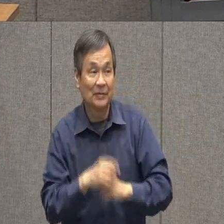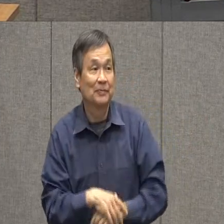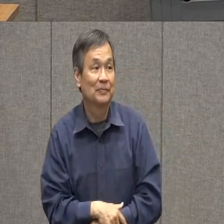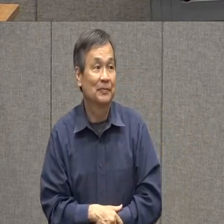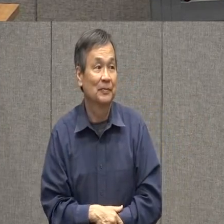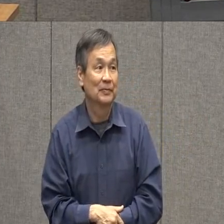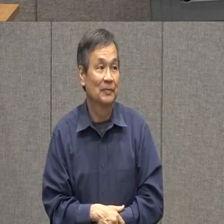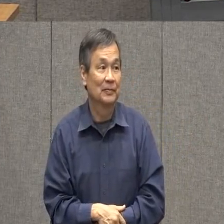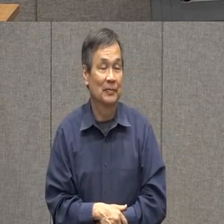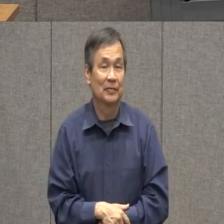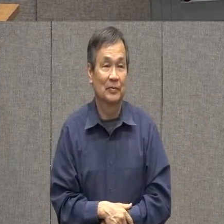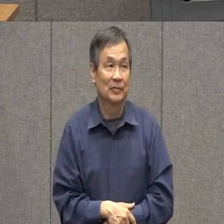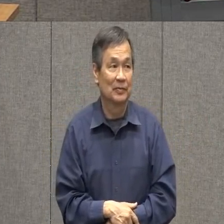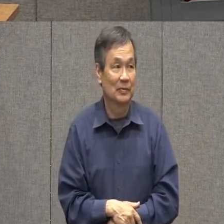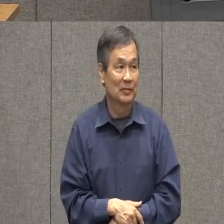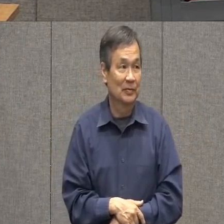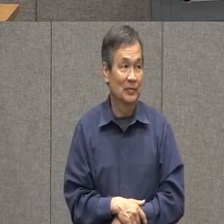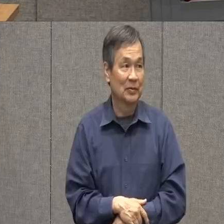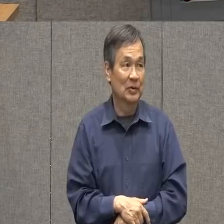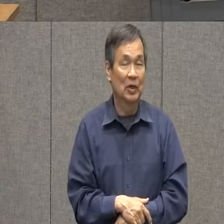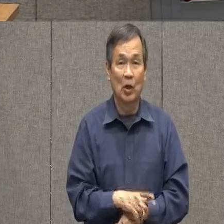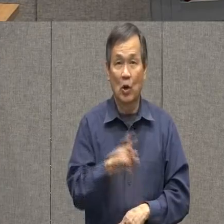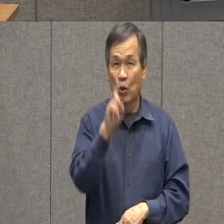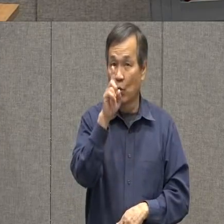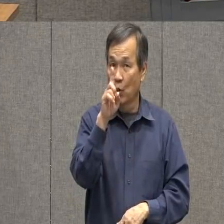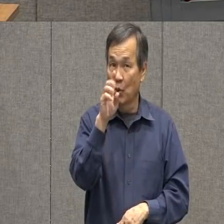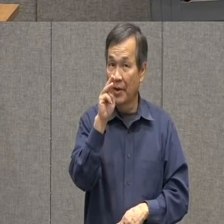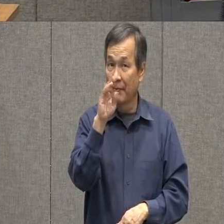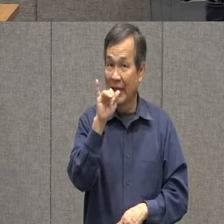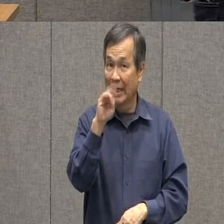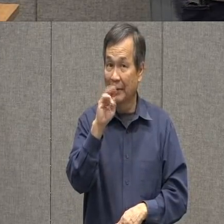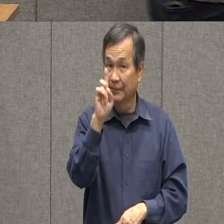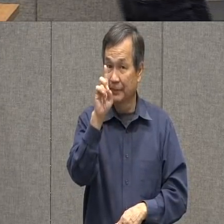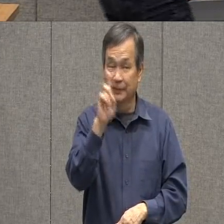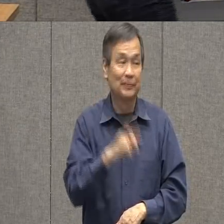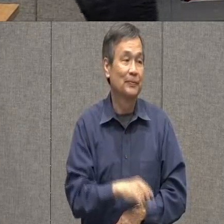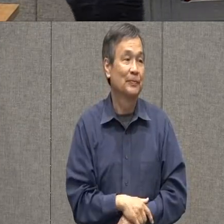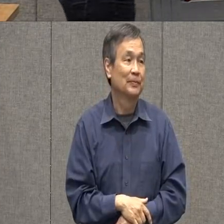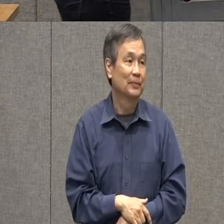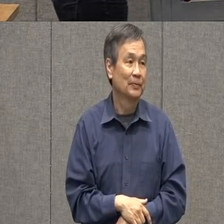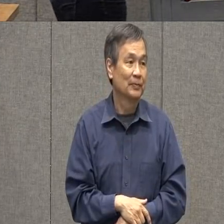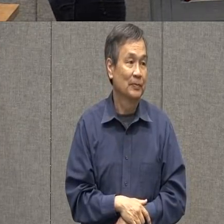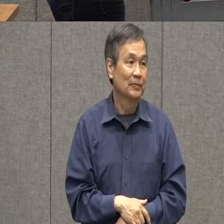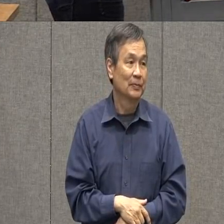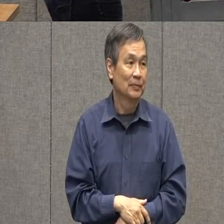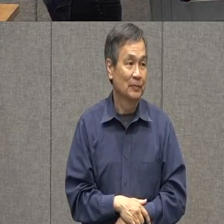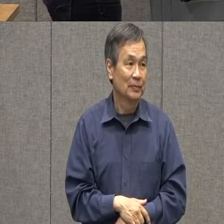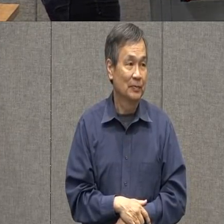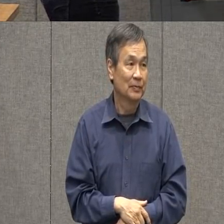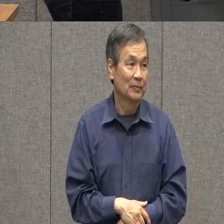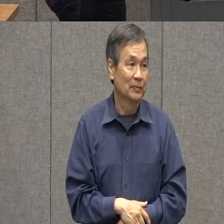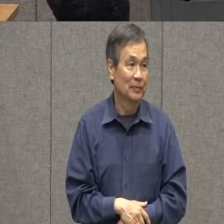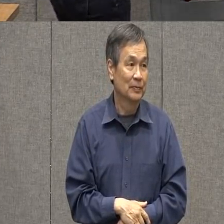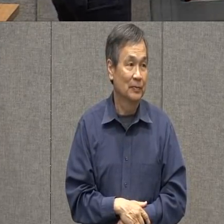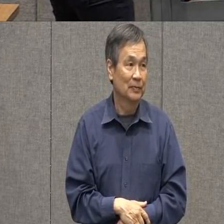and we will count you down. It's one minute at a time. I'm gonna get my paper all new.